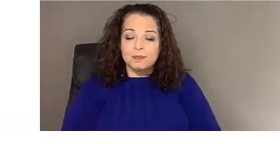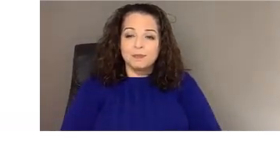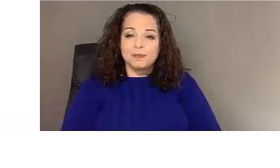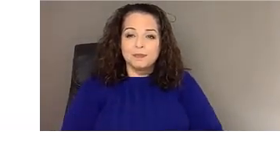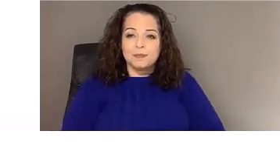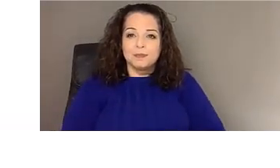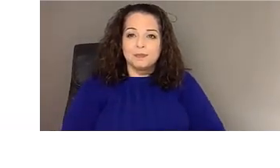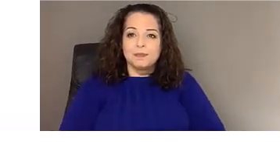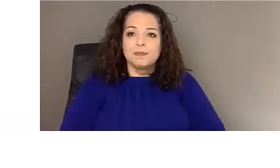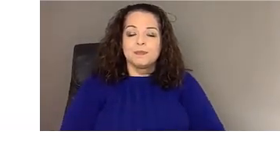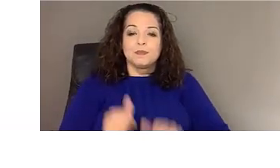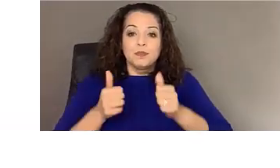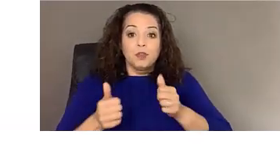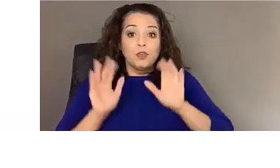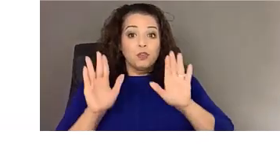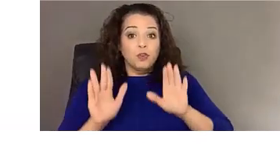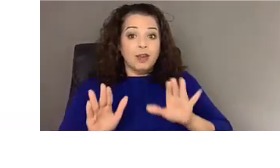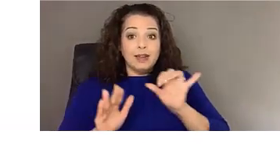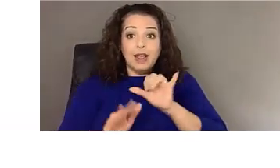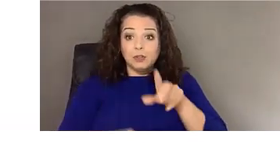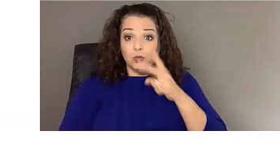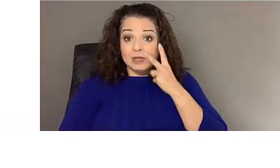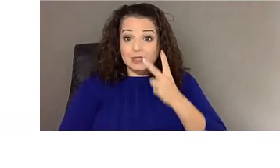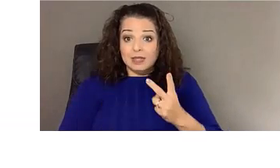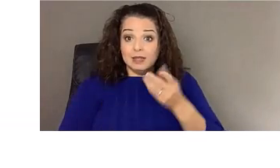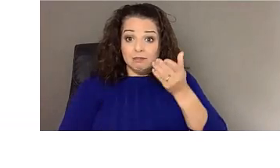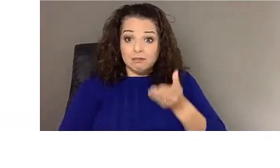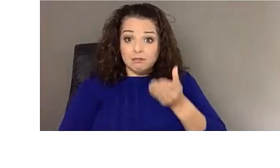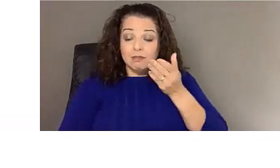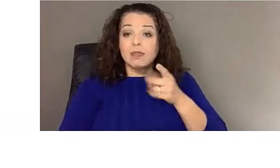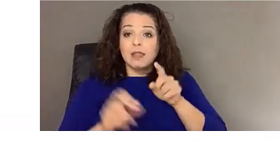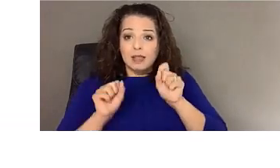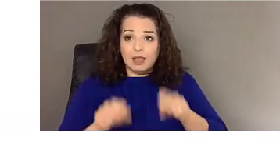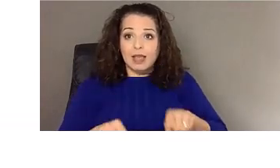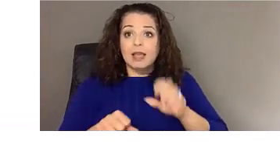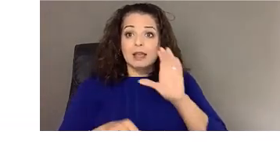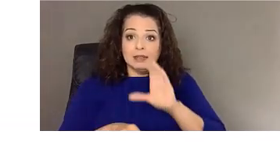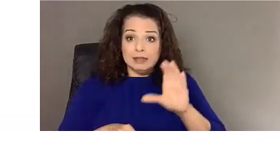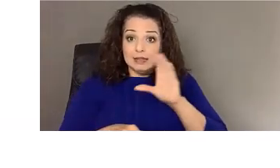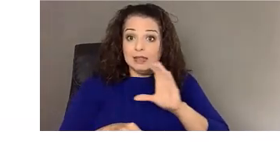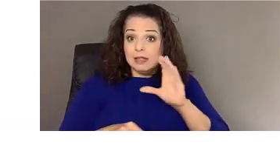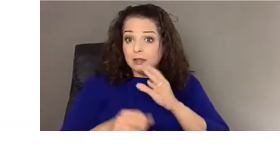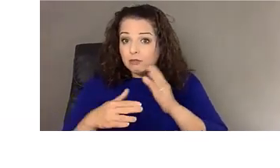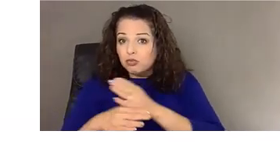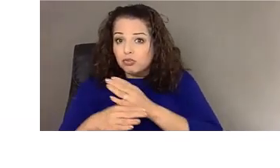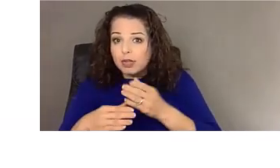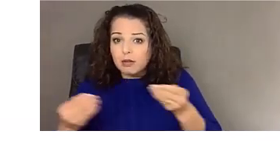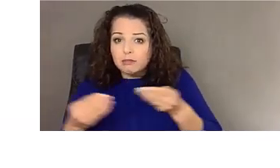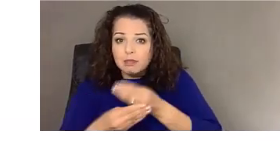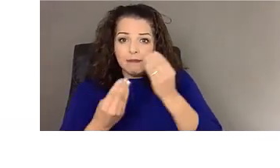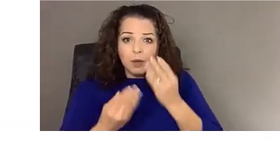Great. So as you see, they can seek and share information. They can link researchers and clinicians,